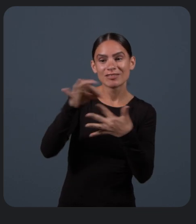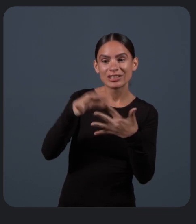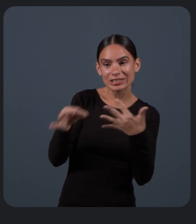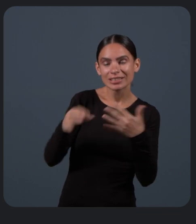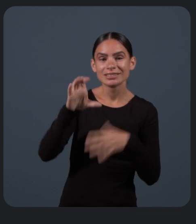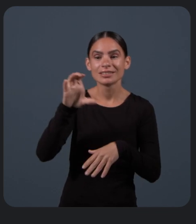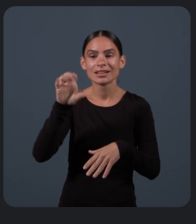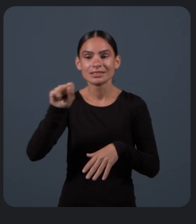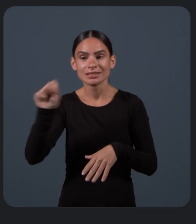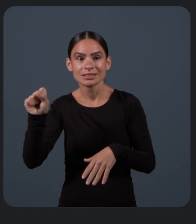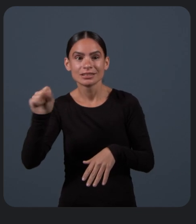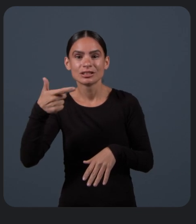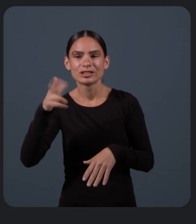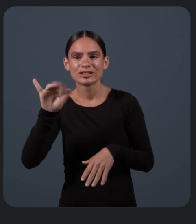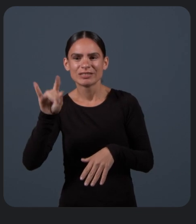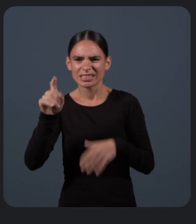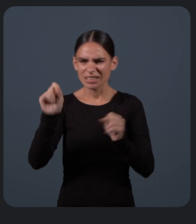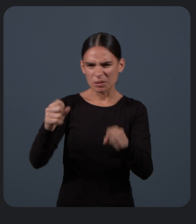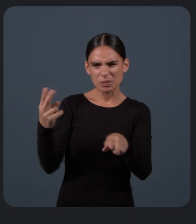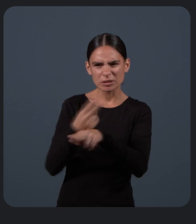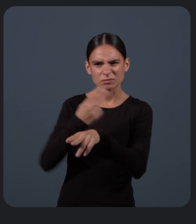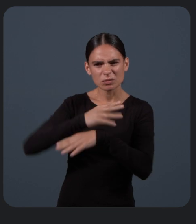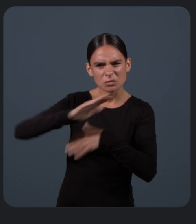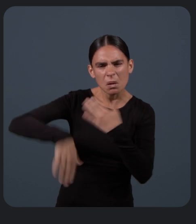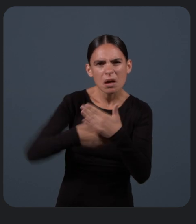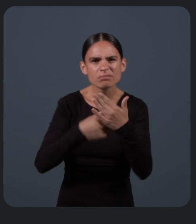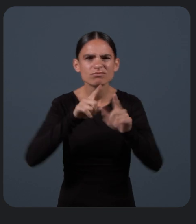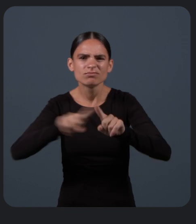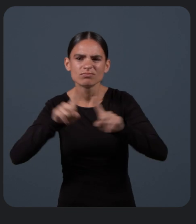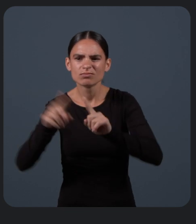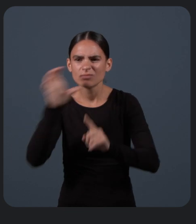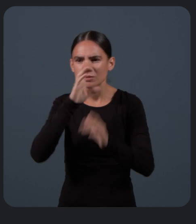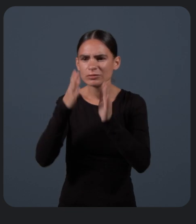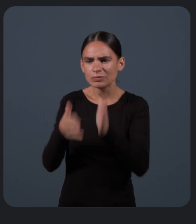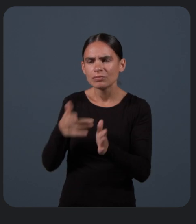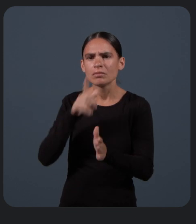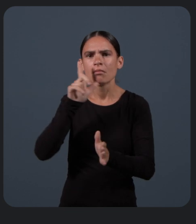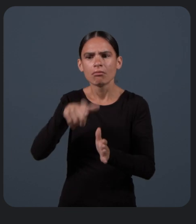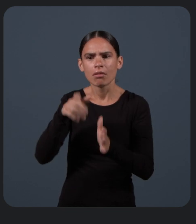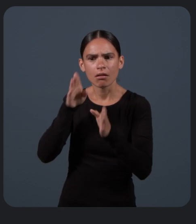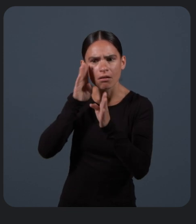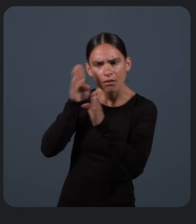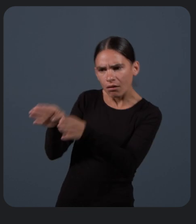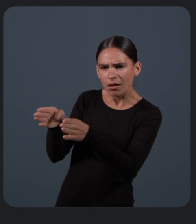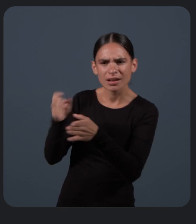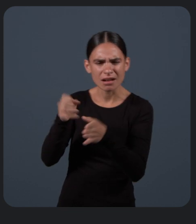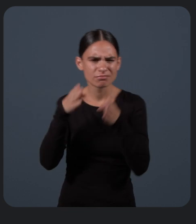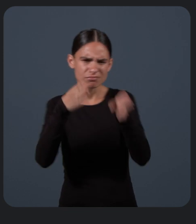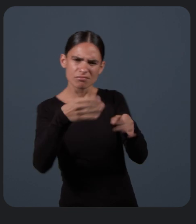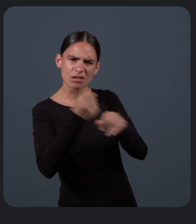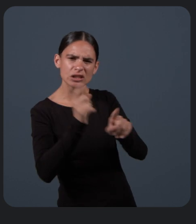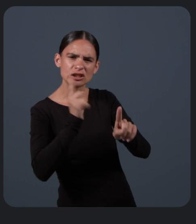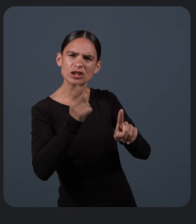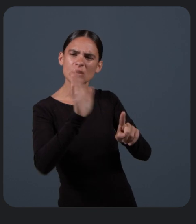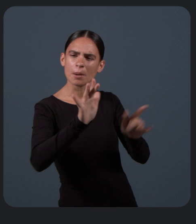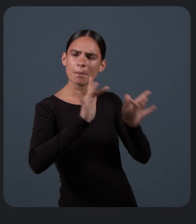so you can focus your energies on creating modern sites that seamlessly adapt to any device.